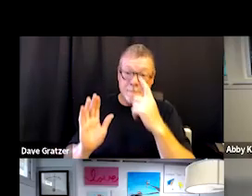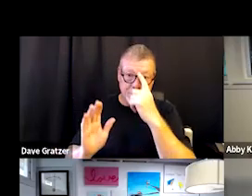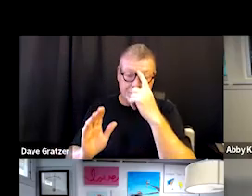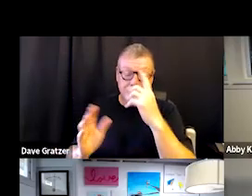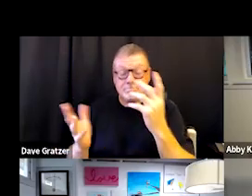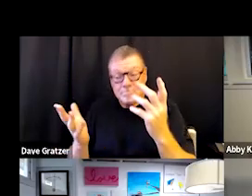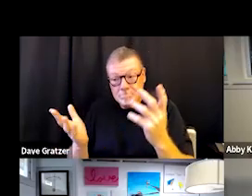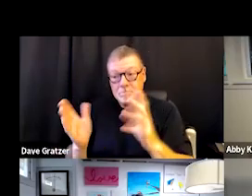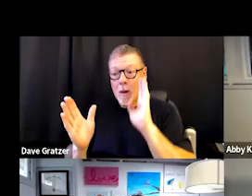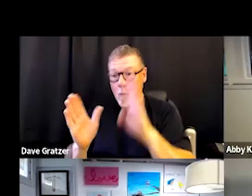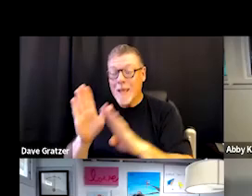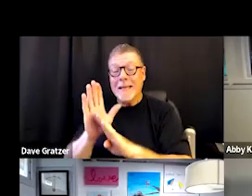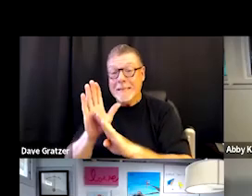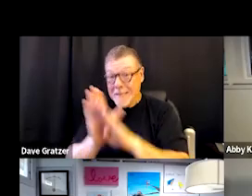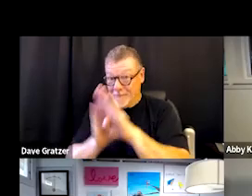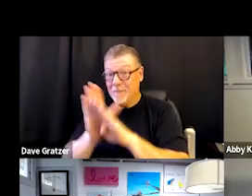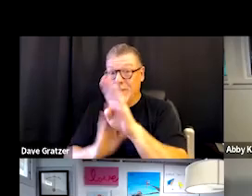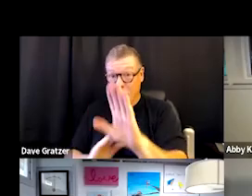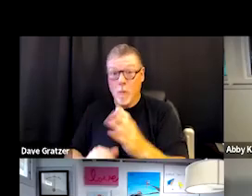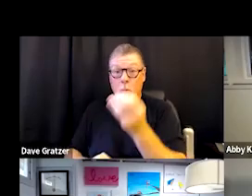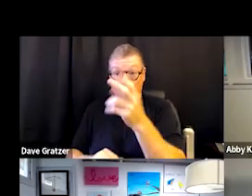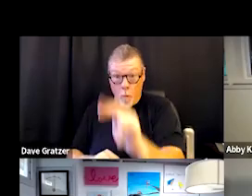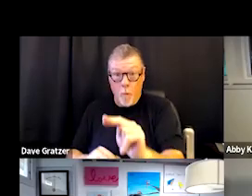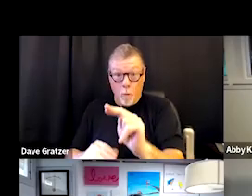their own certification process if they have a state lead.